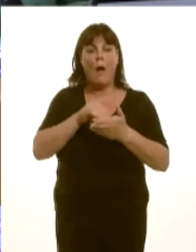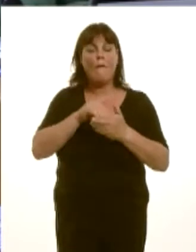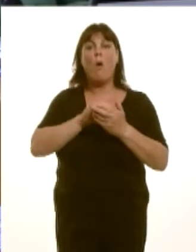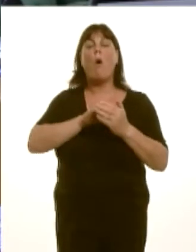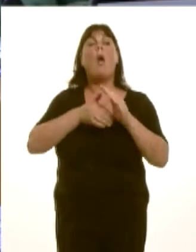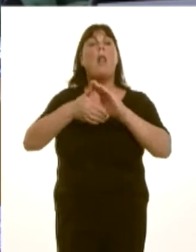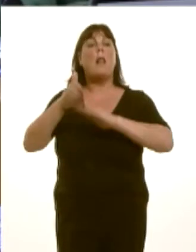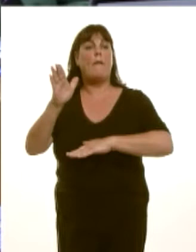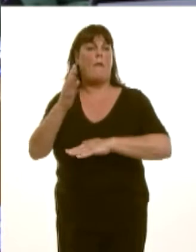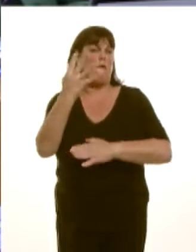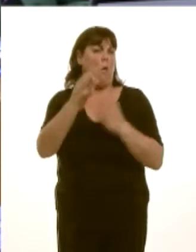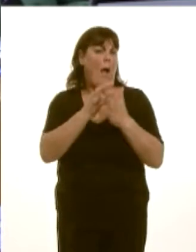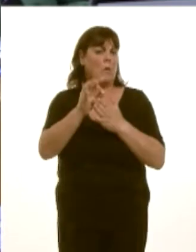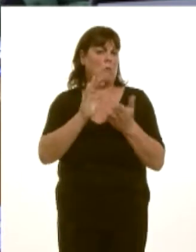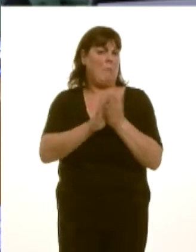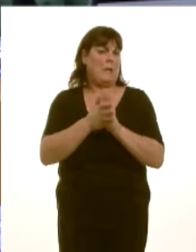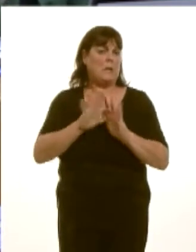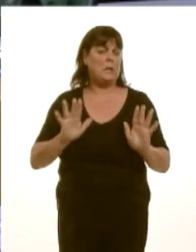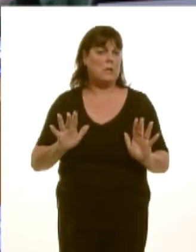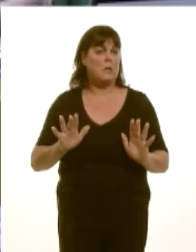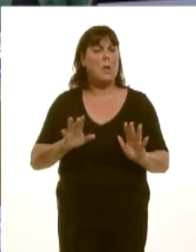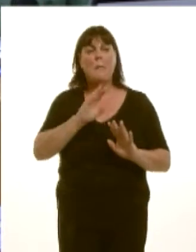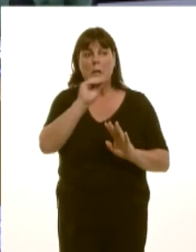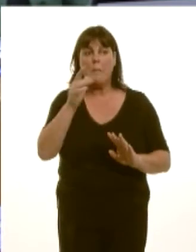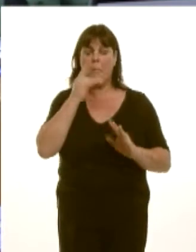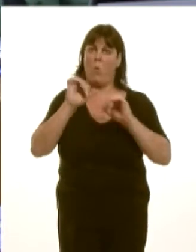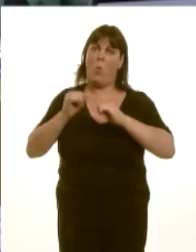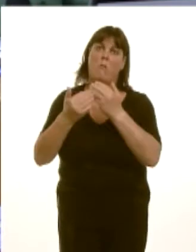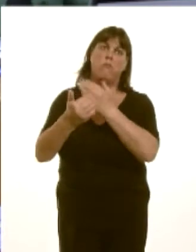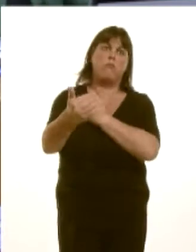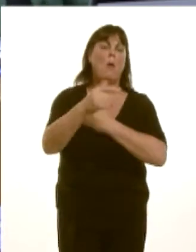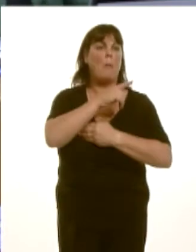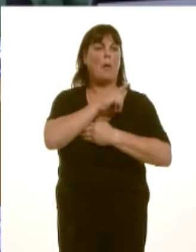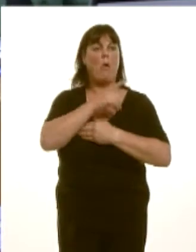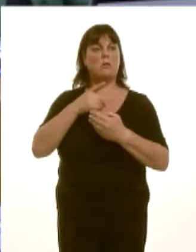people who will need to spend more time in A&E waiting for results and, of course, to